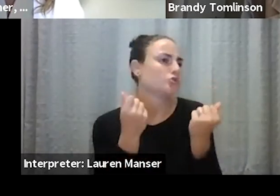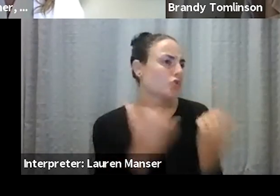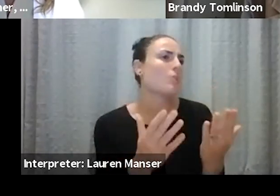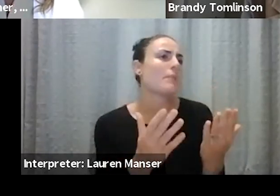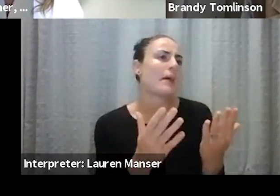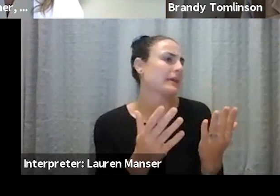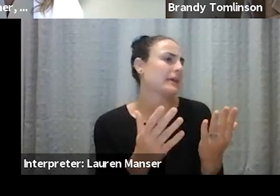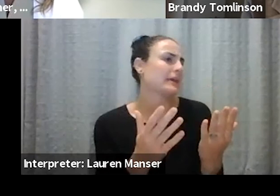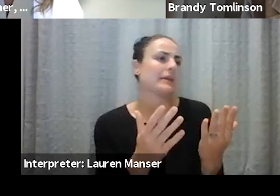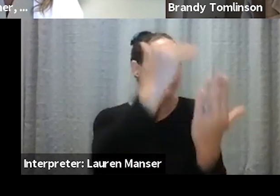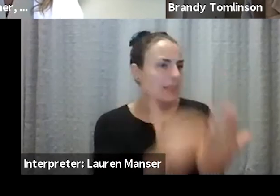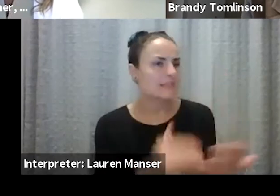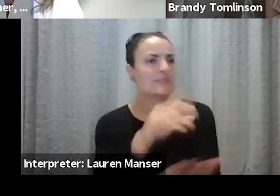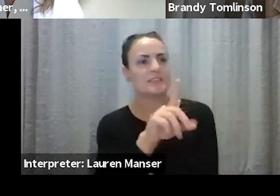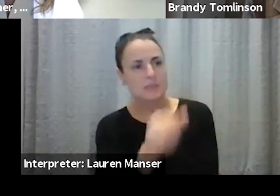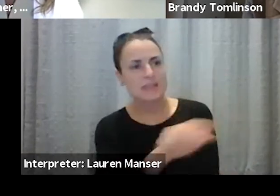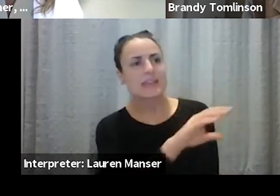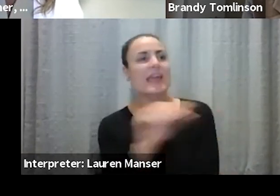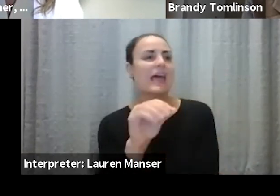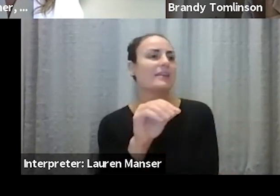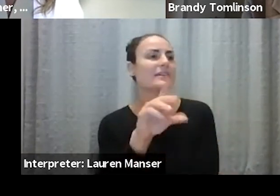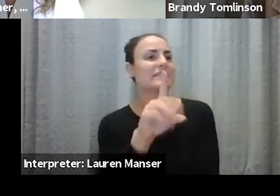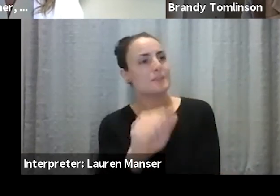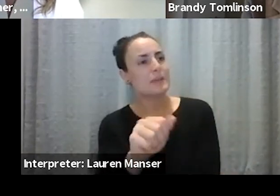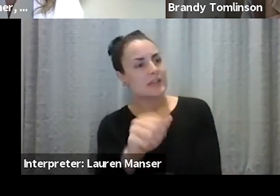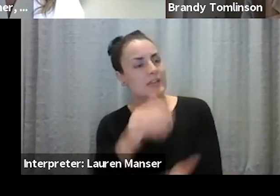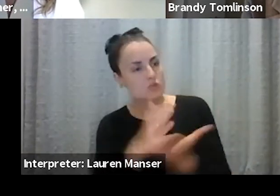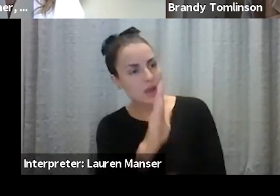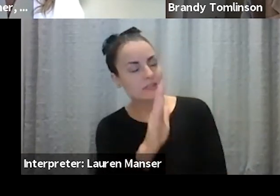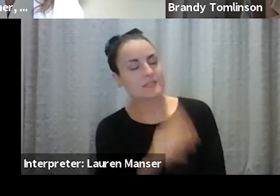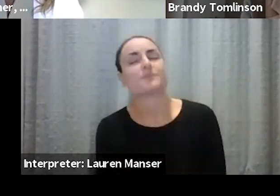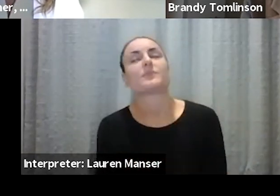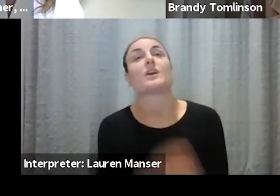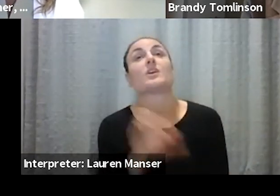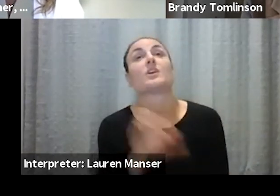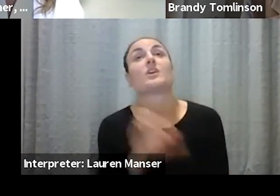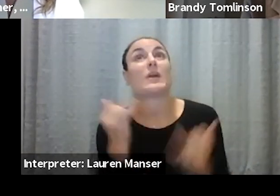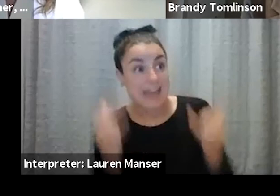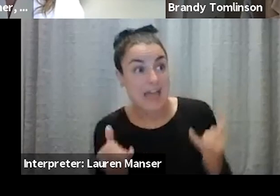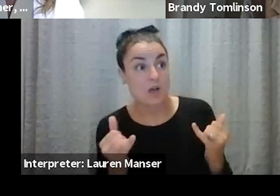what a lot of us are looking at is how does long-haul COVID fit into that model,